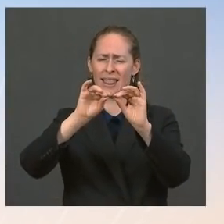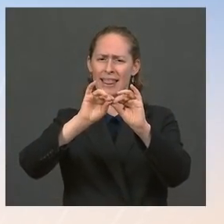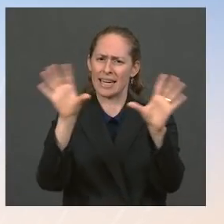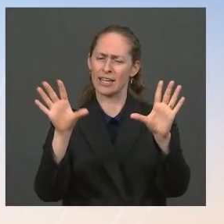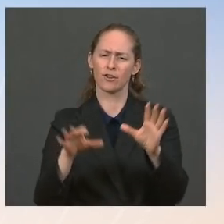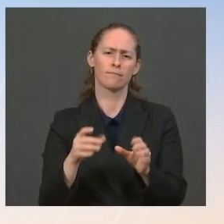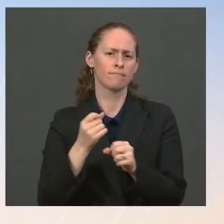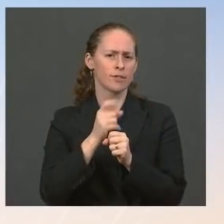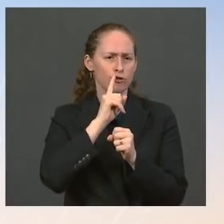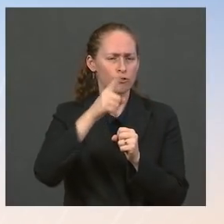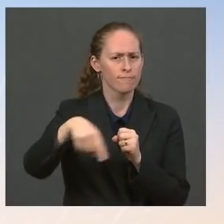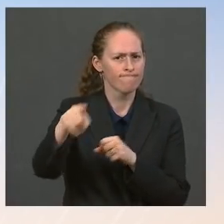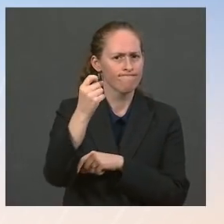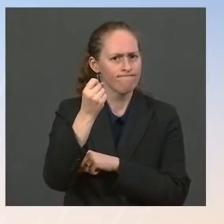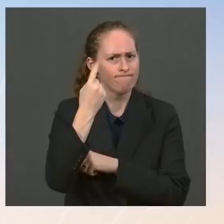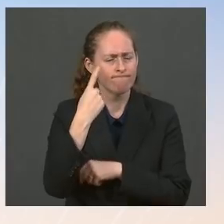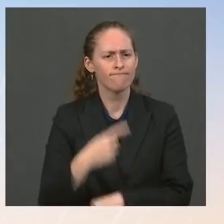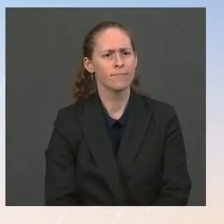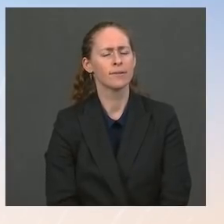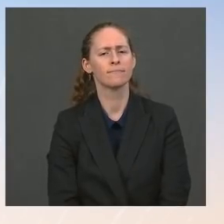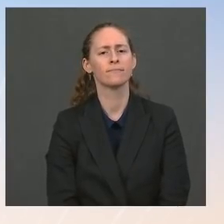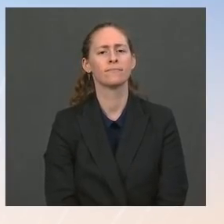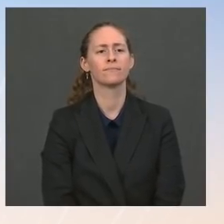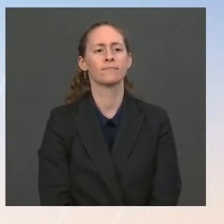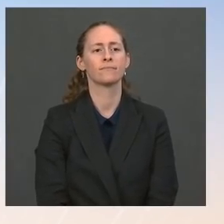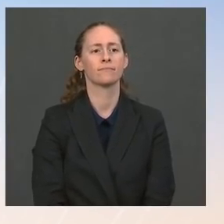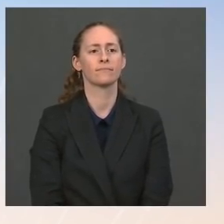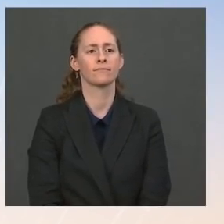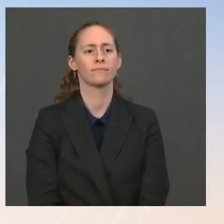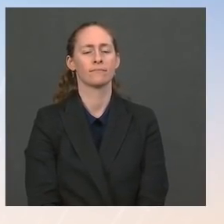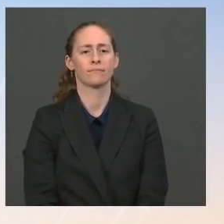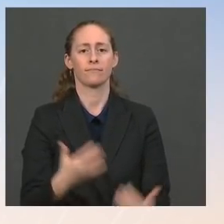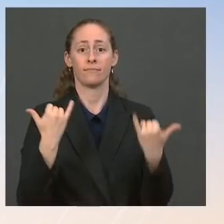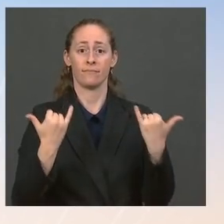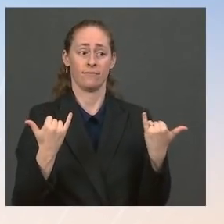In the midst of meeting these challenges, we -- our entire nation --